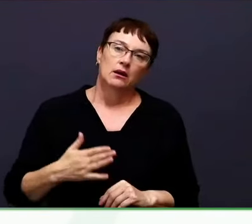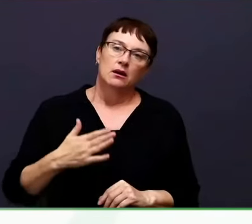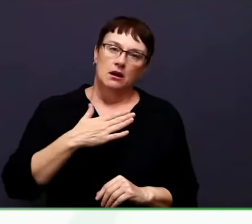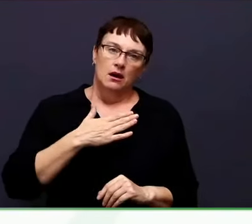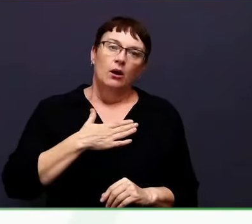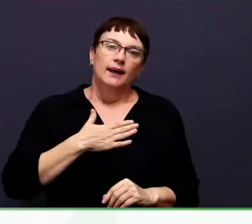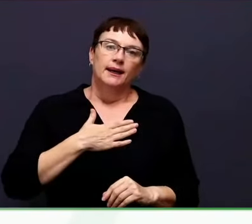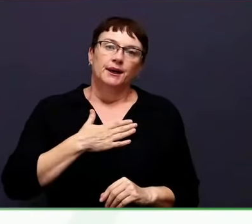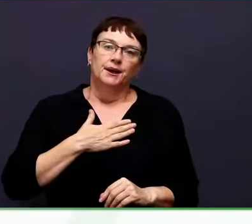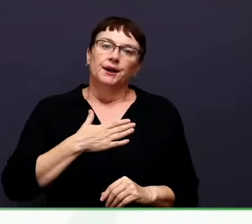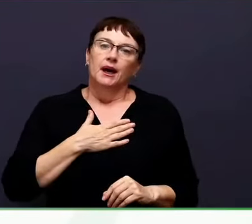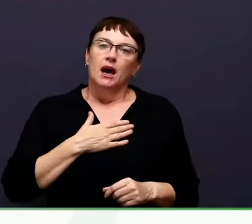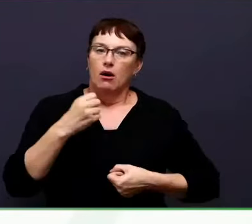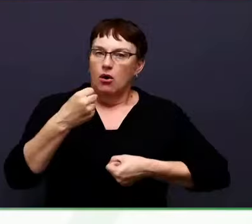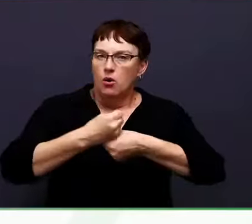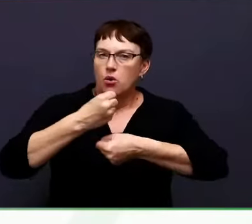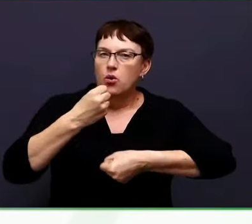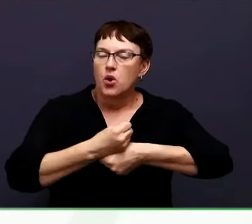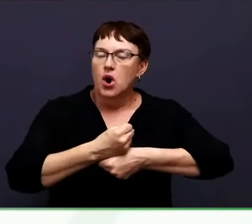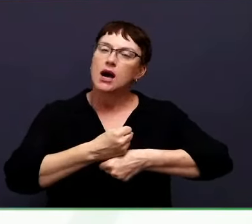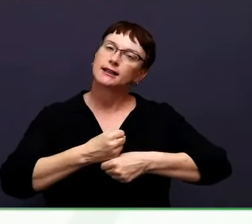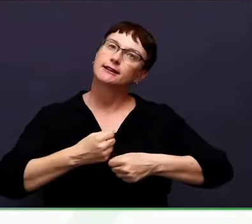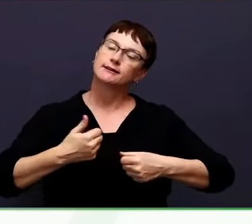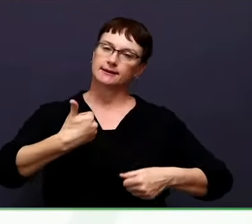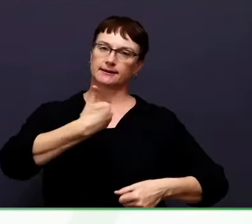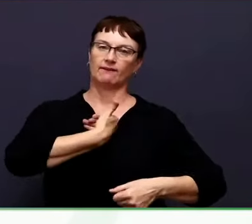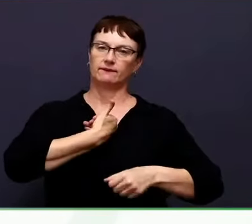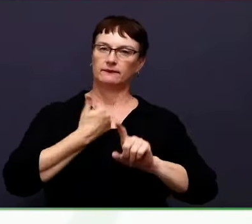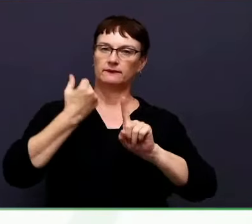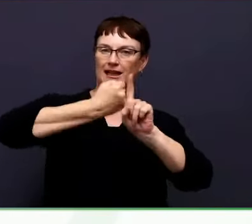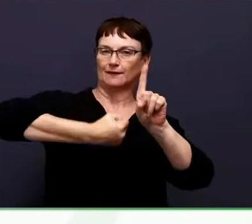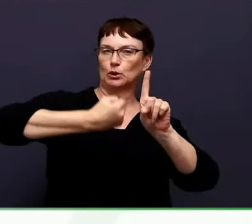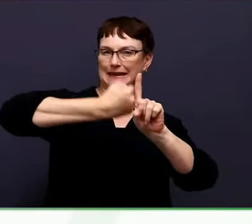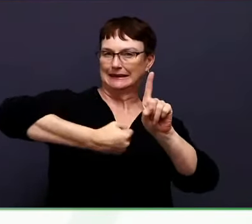The structure of the self advocacy program, the self advocacy program